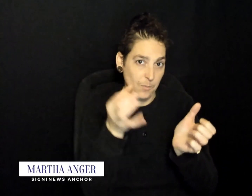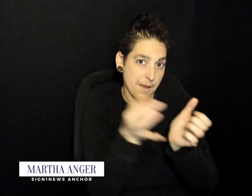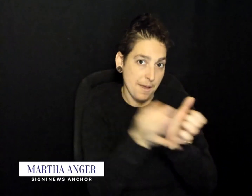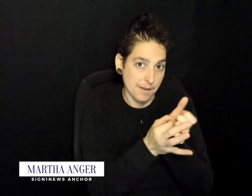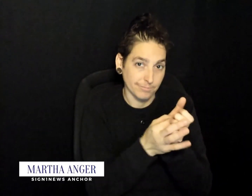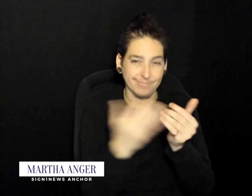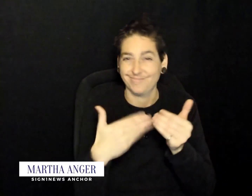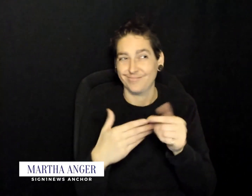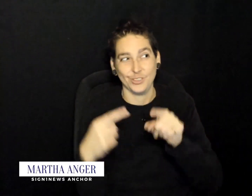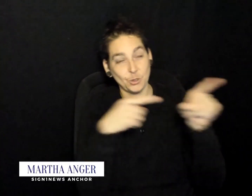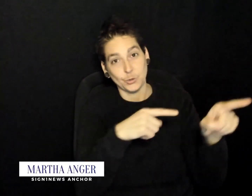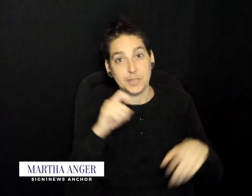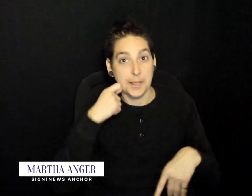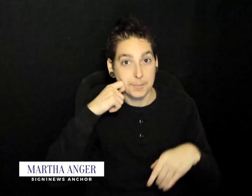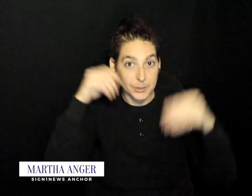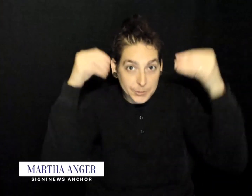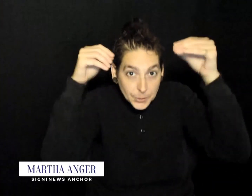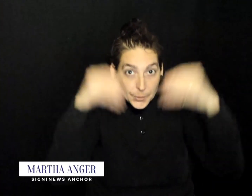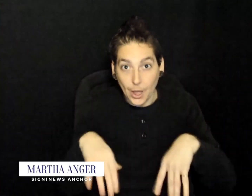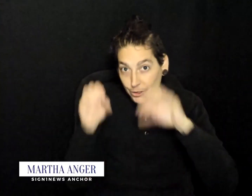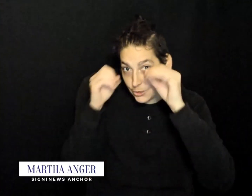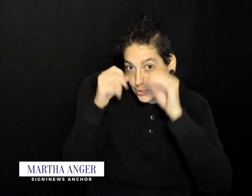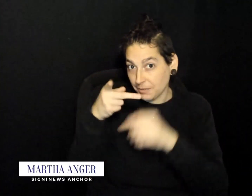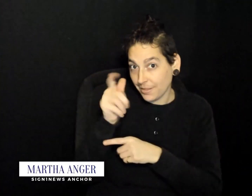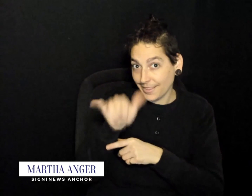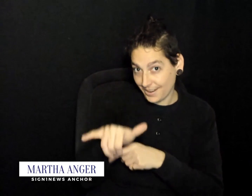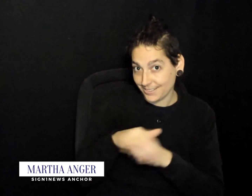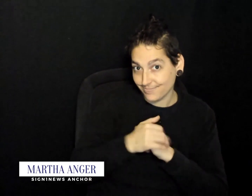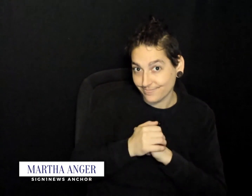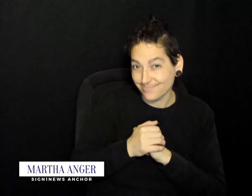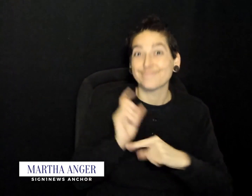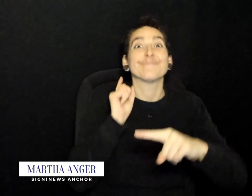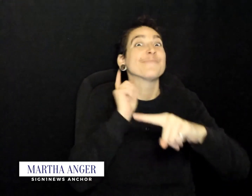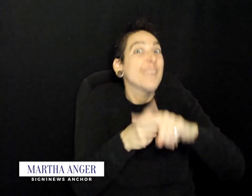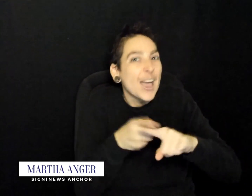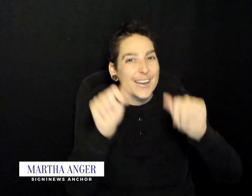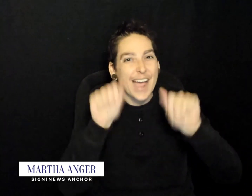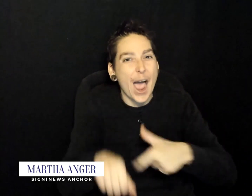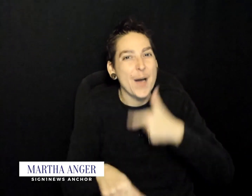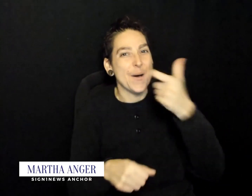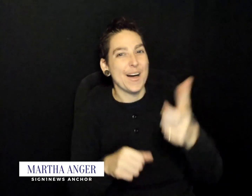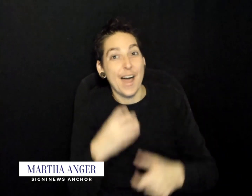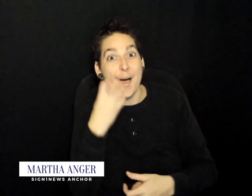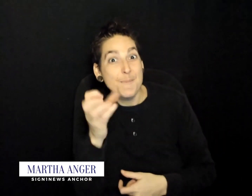make this broadcast happen you can download the Sign1News app by heading to the app store